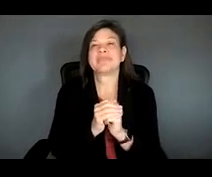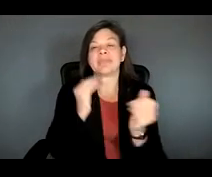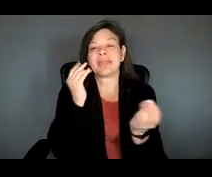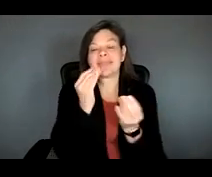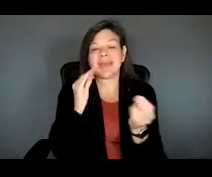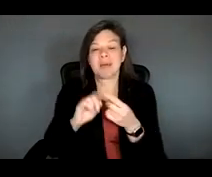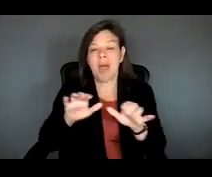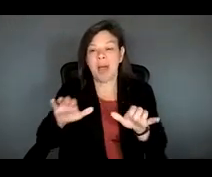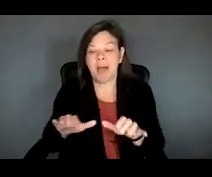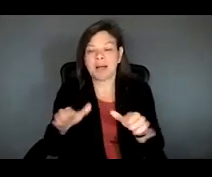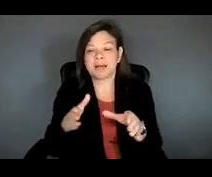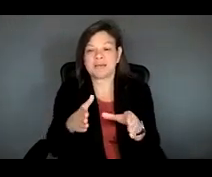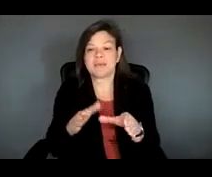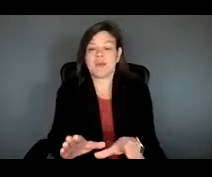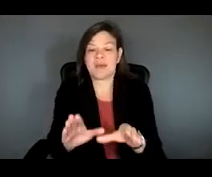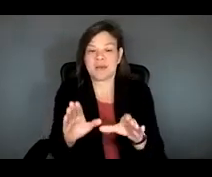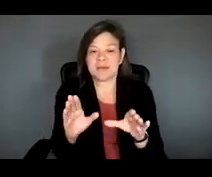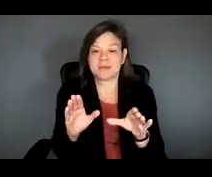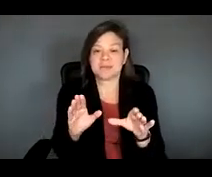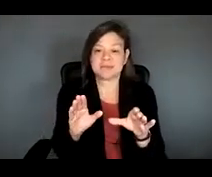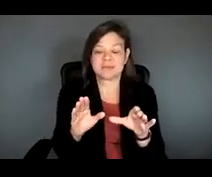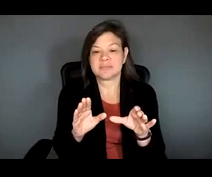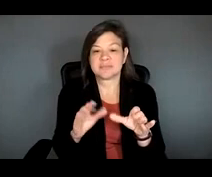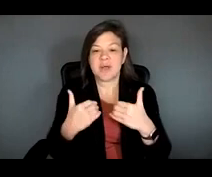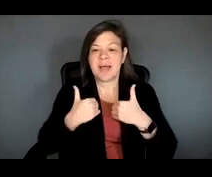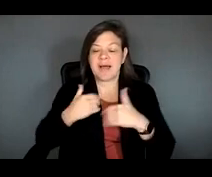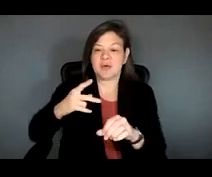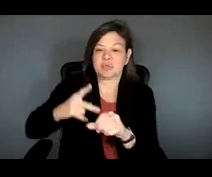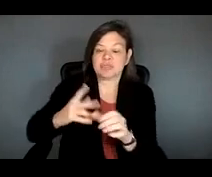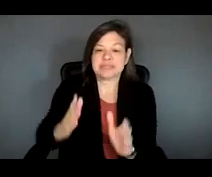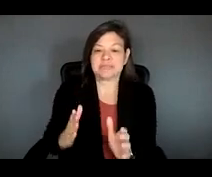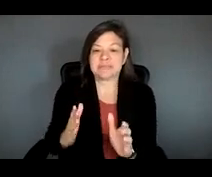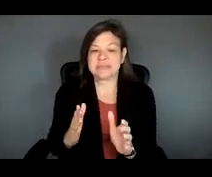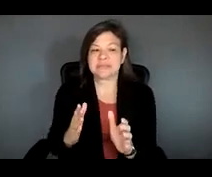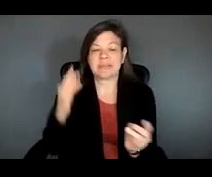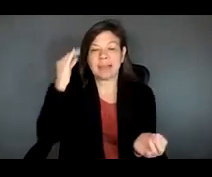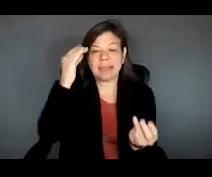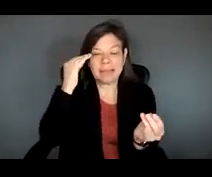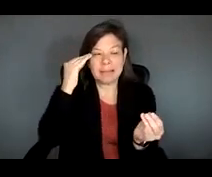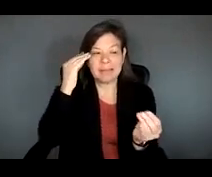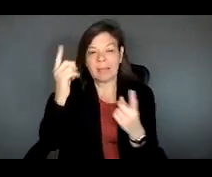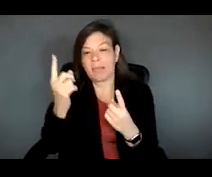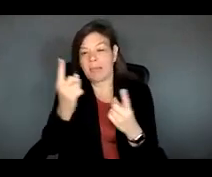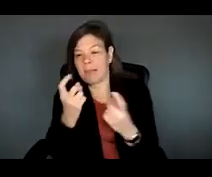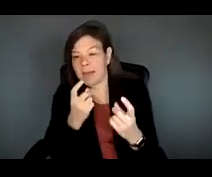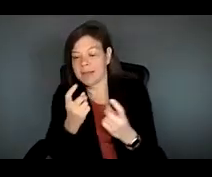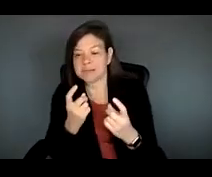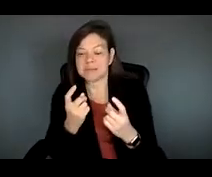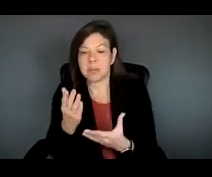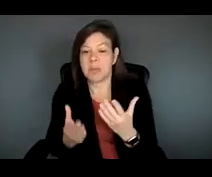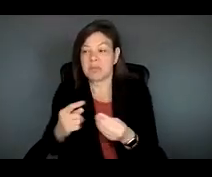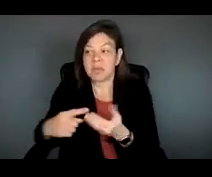ways to have participants think about it, ask questions. Maybe there's discussion.